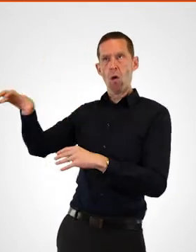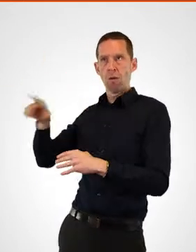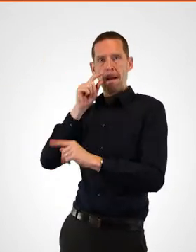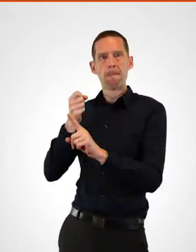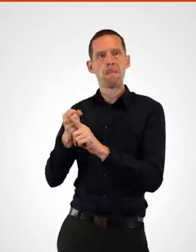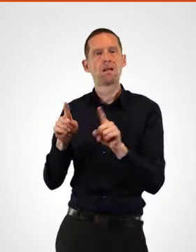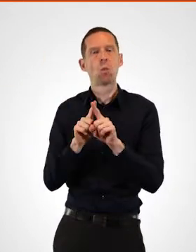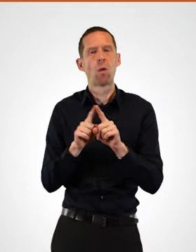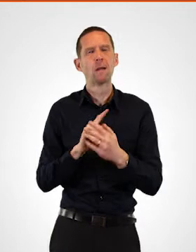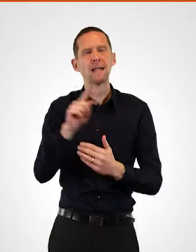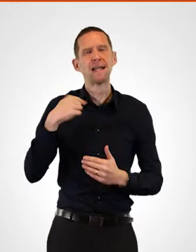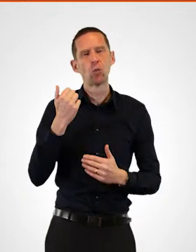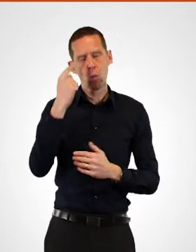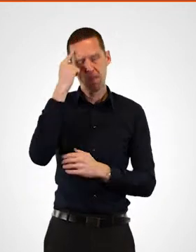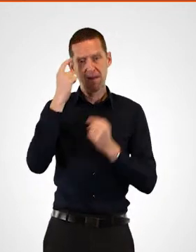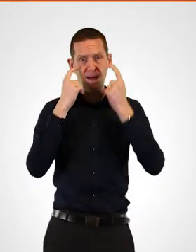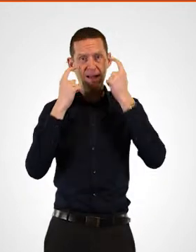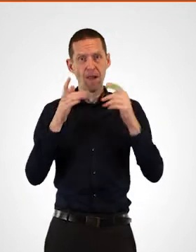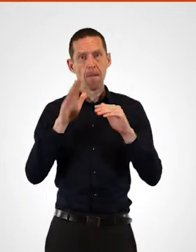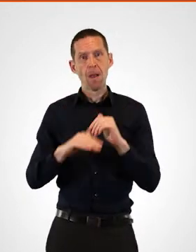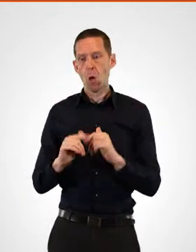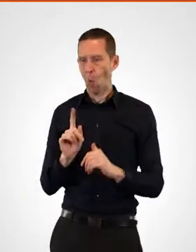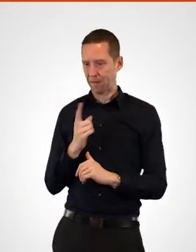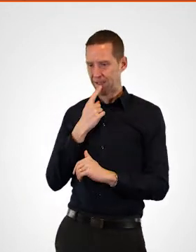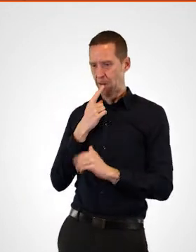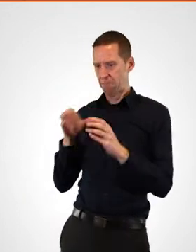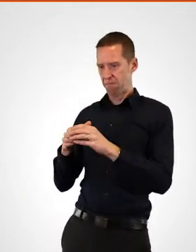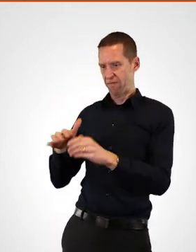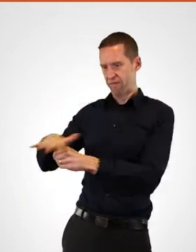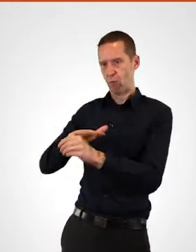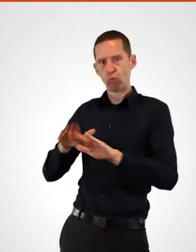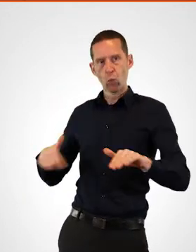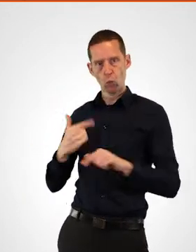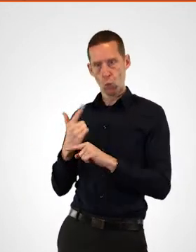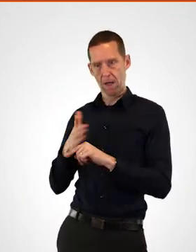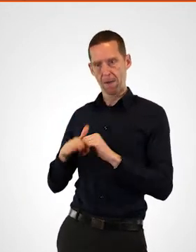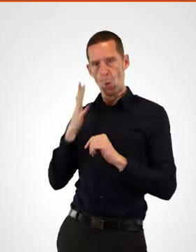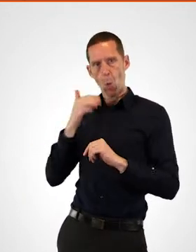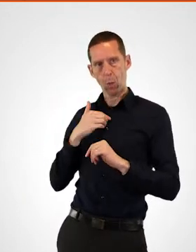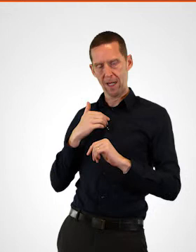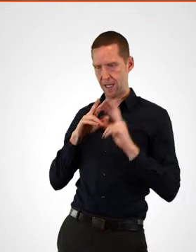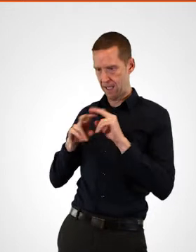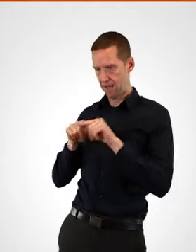and so I think we need to think really carefully about what kind of children are we talking about when we're looking at cochlear implant studies.